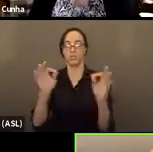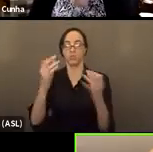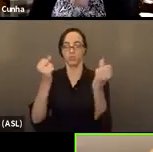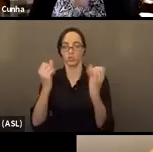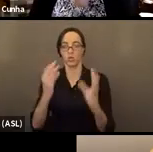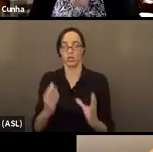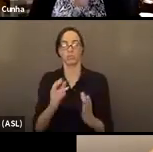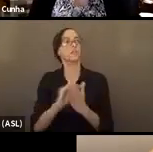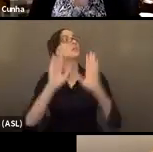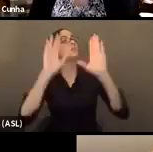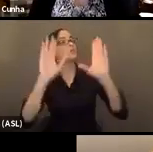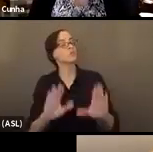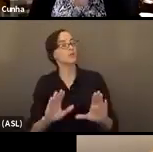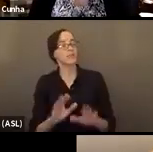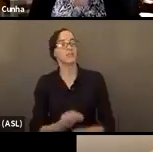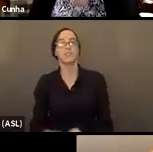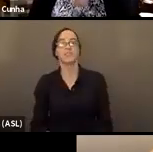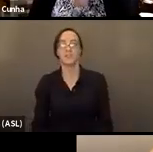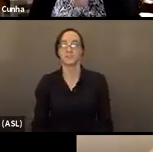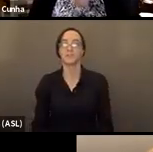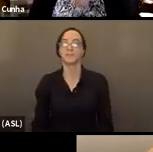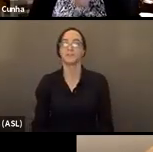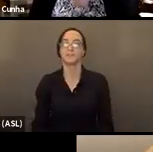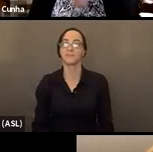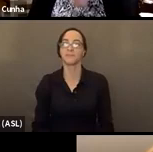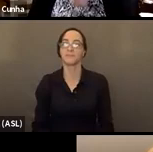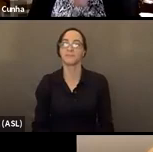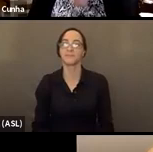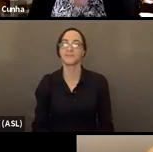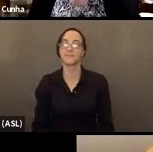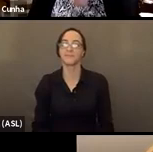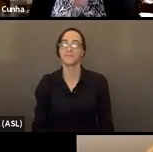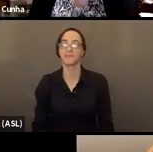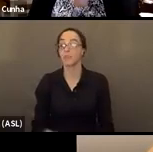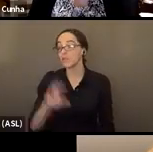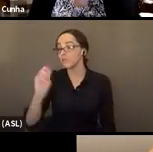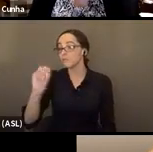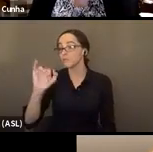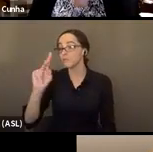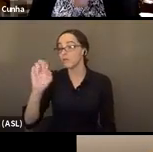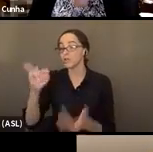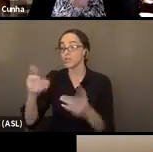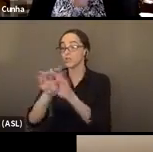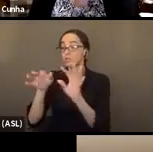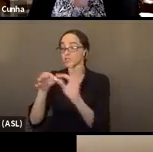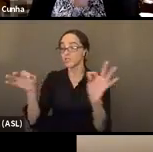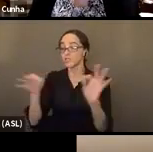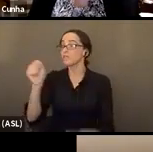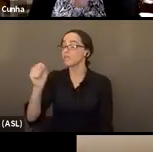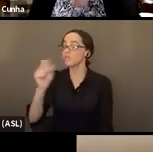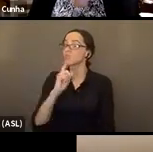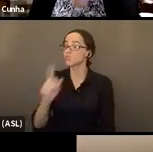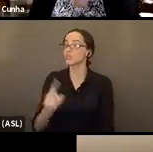um right great and my mike closing statements sure thanks shirley shirley first of all thank you so